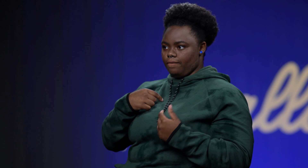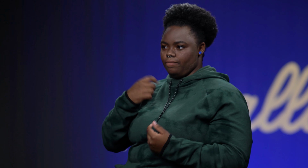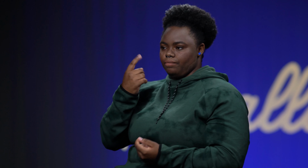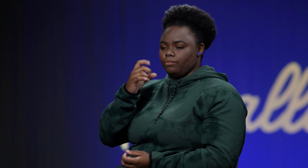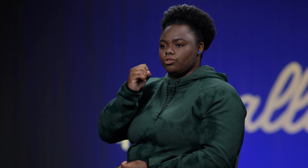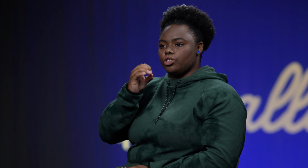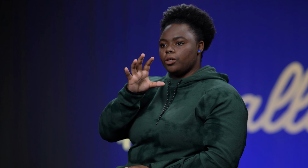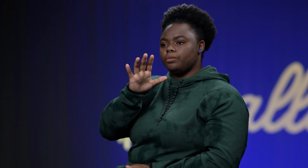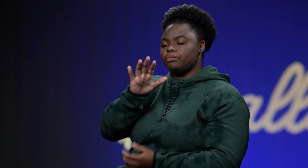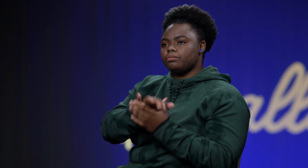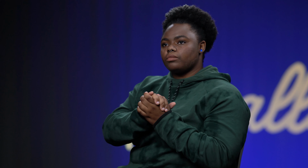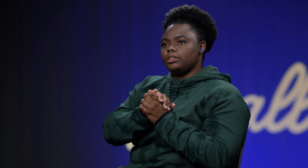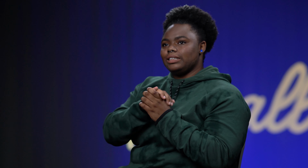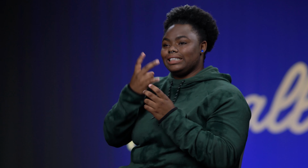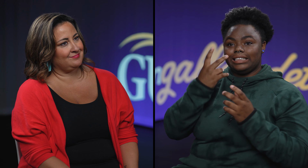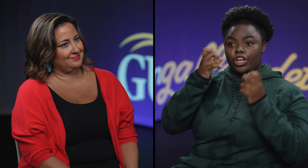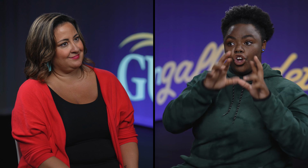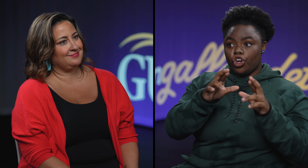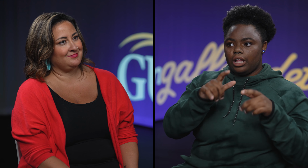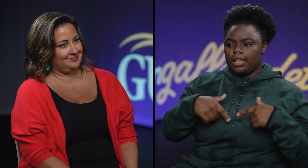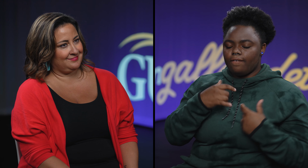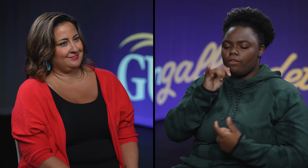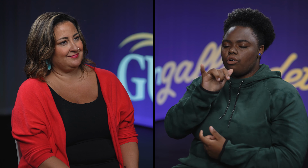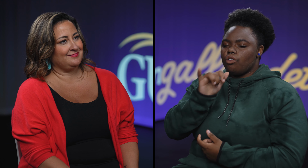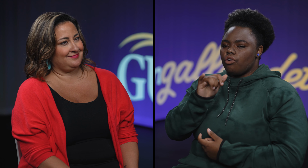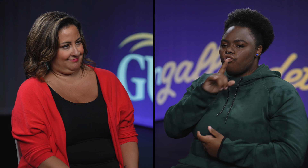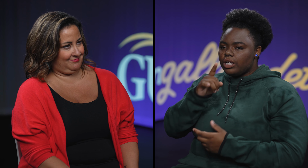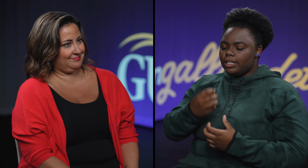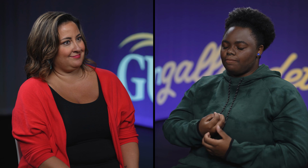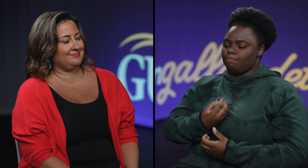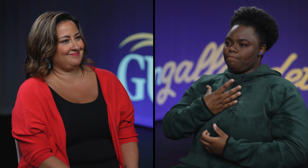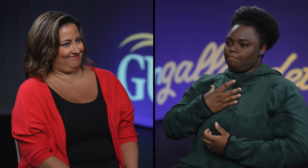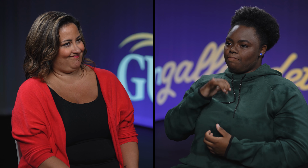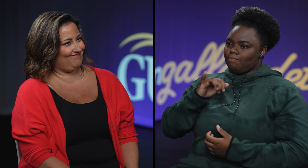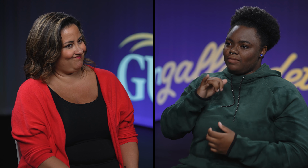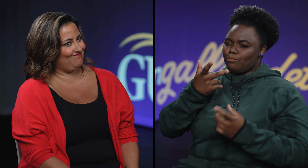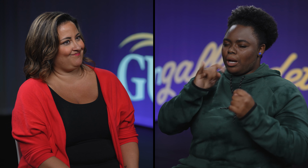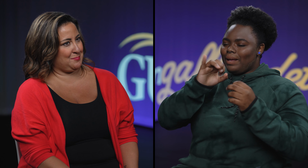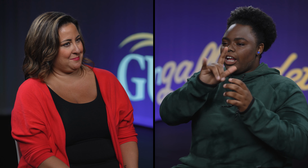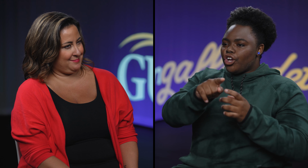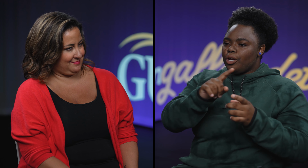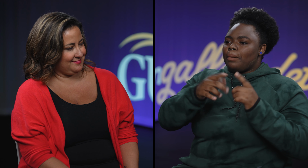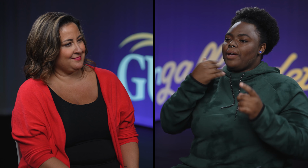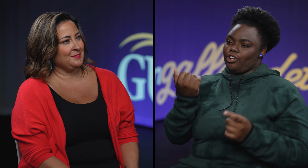Seeing her live has truly inspired me and I'm trying to be like her, but better.